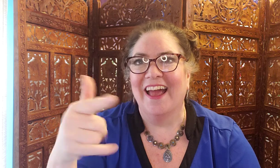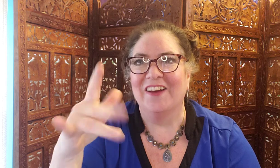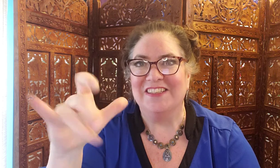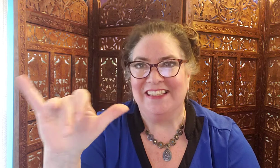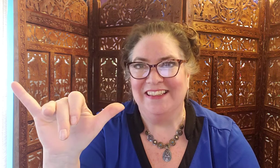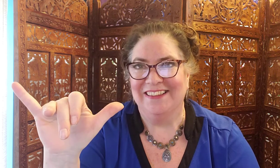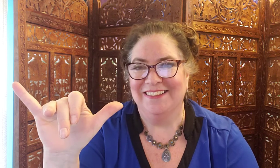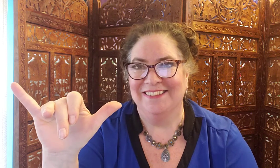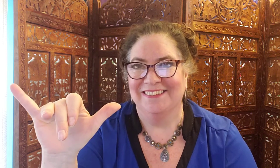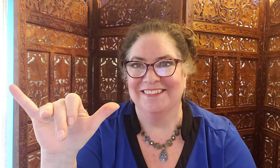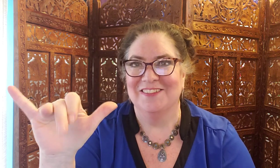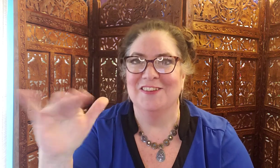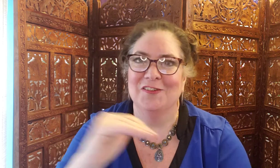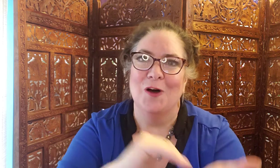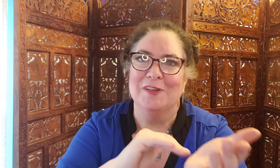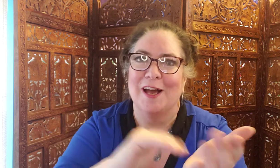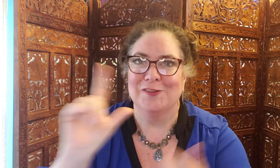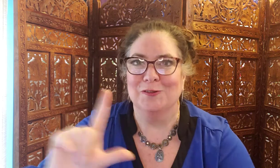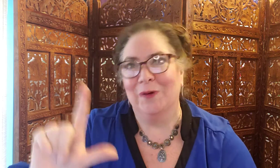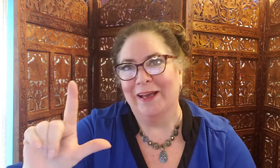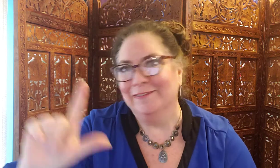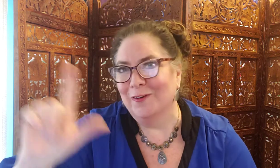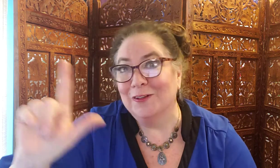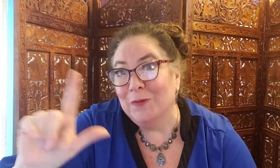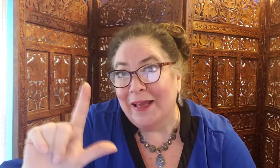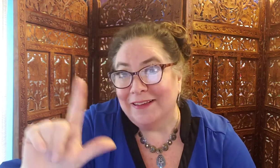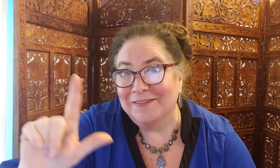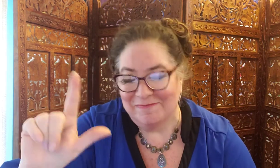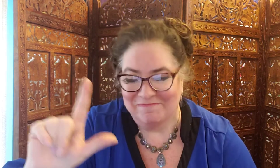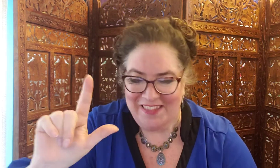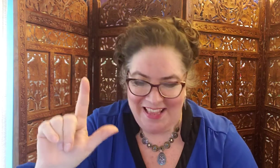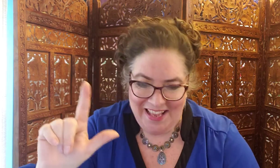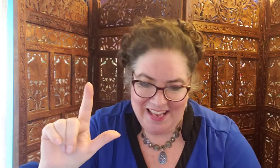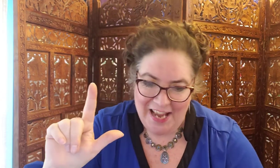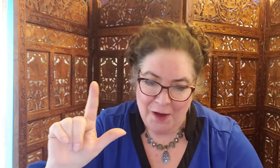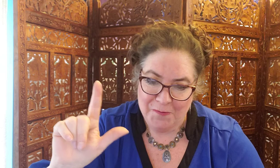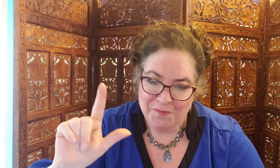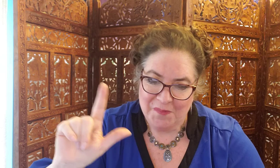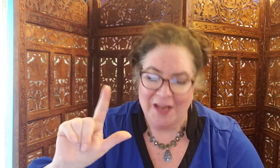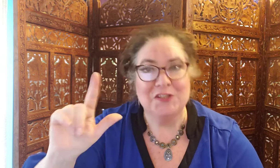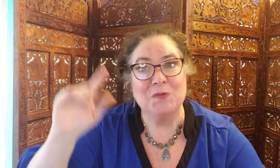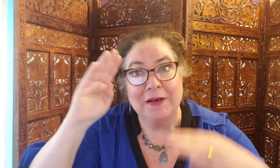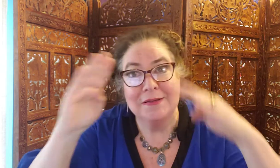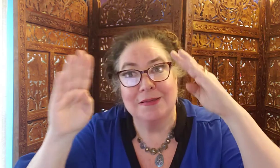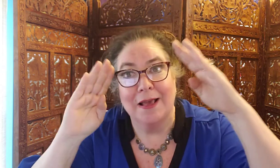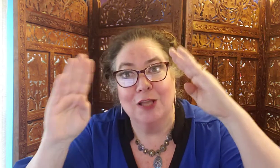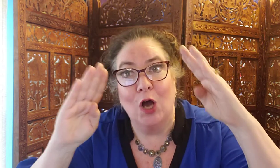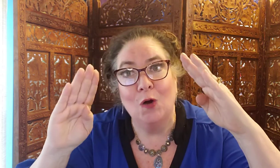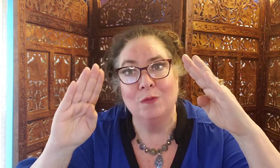Haggerty. You can call me Dr Luane or Luane. Now I just wanted to say "hello",